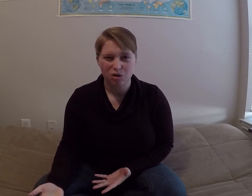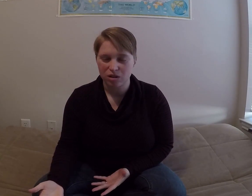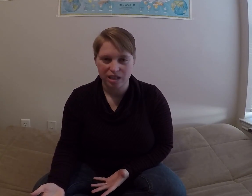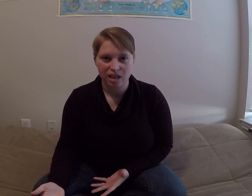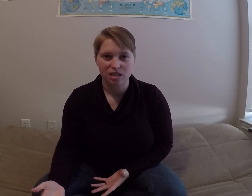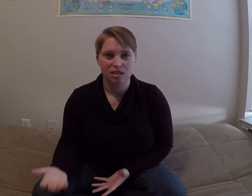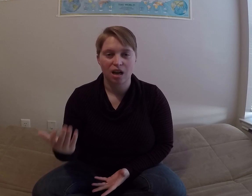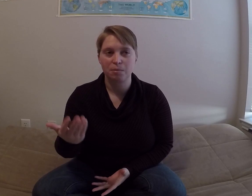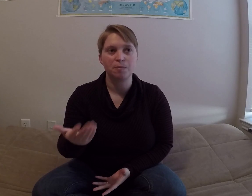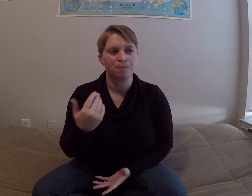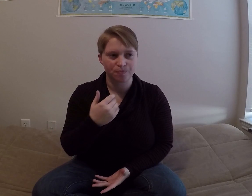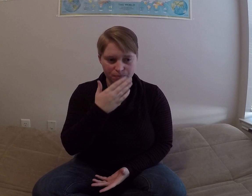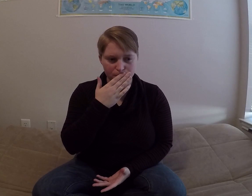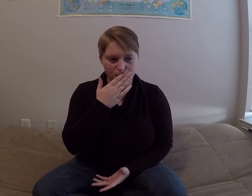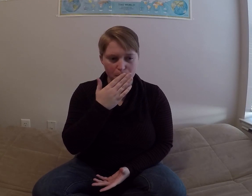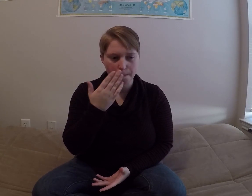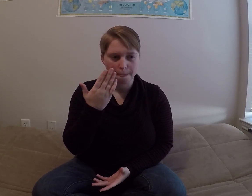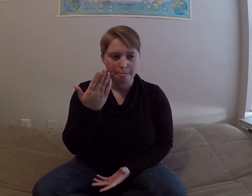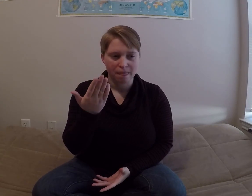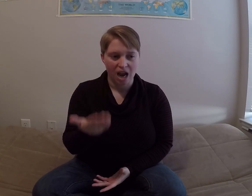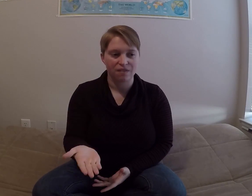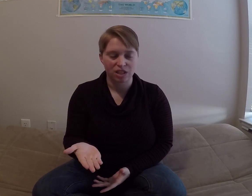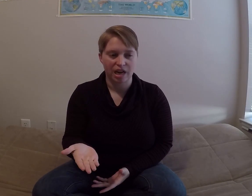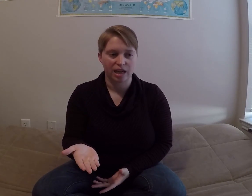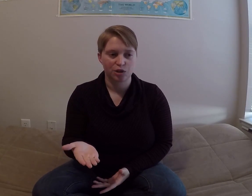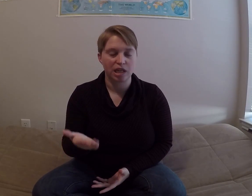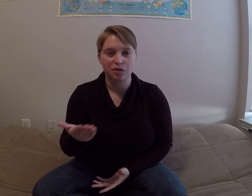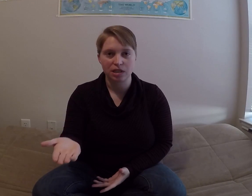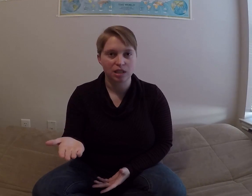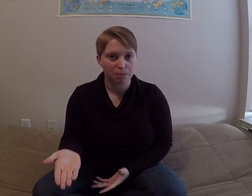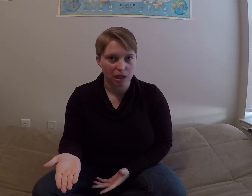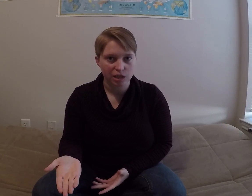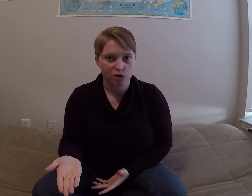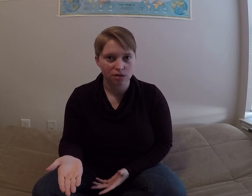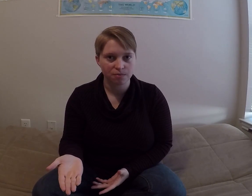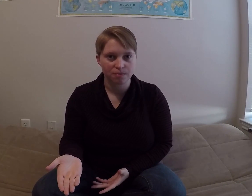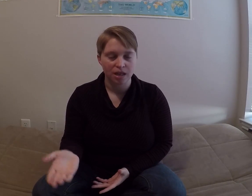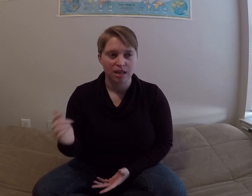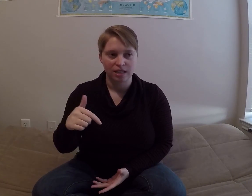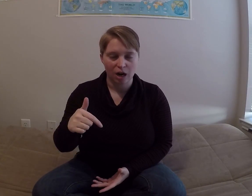I guess. I mean I have attached a hearing simulation down